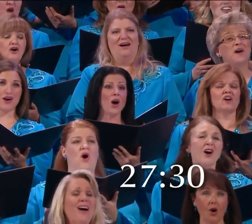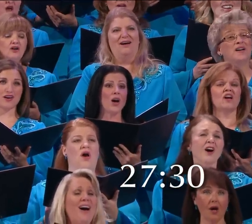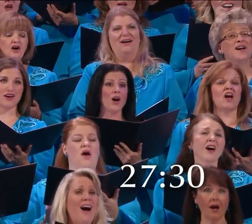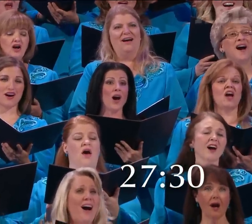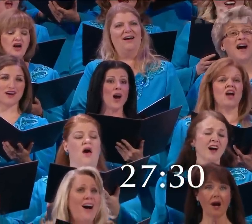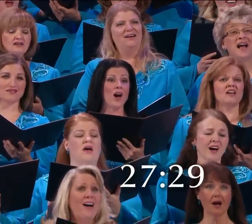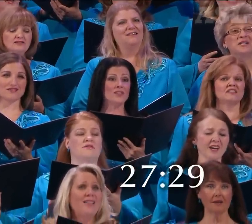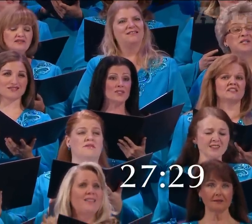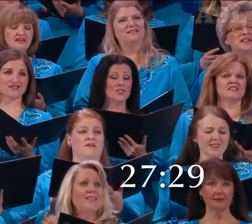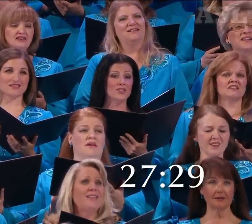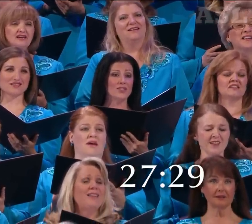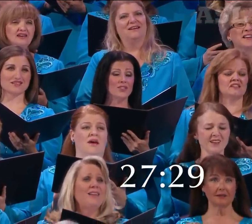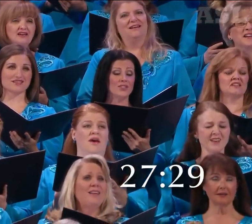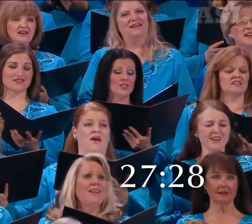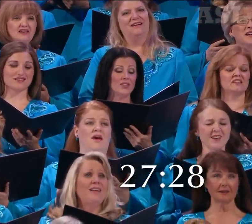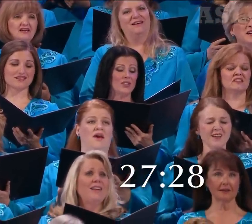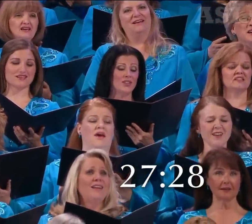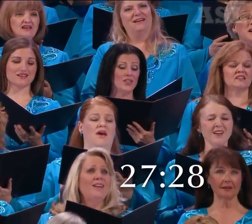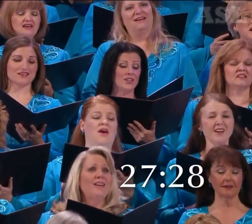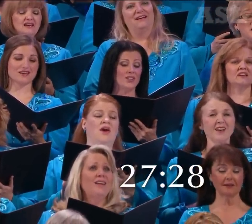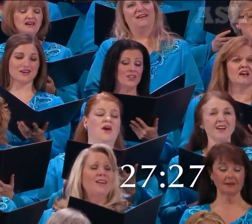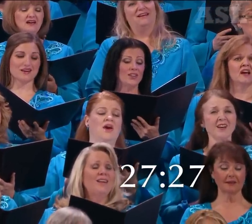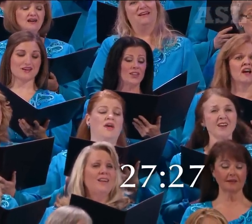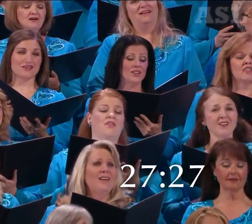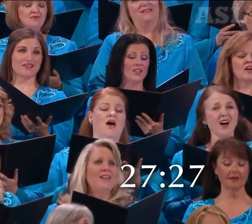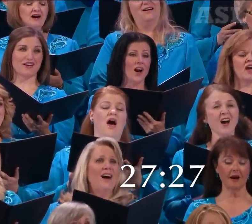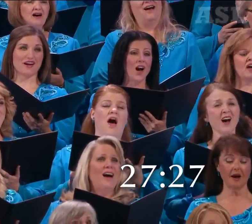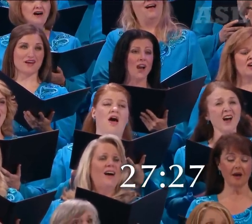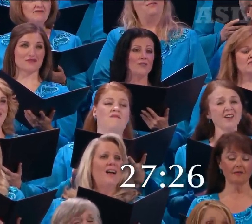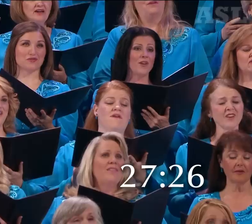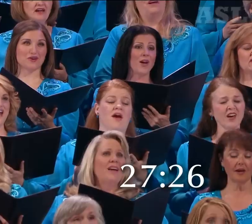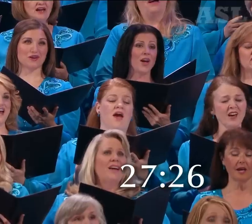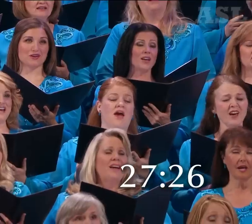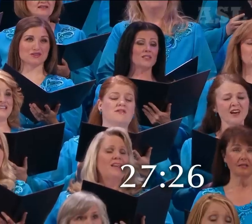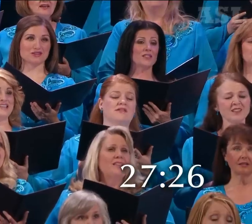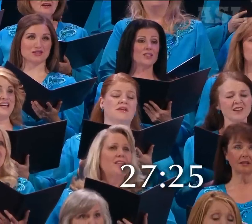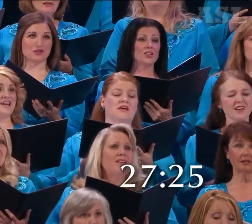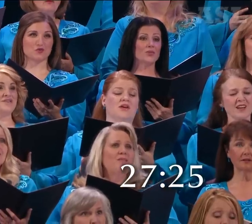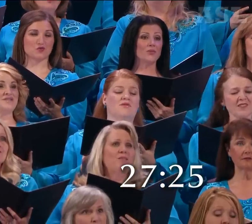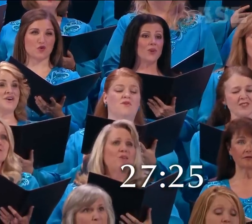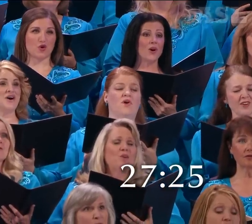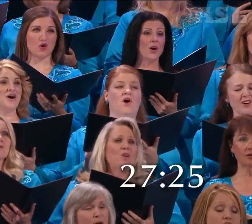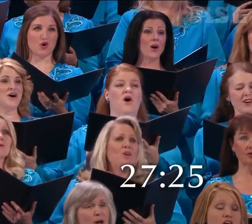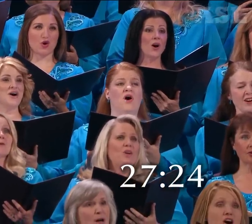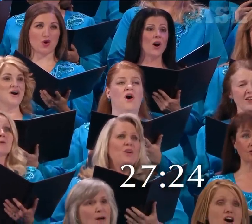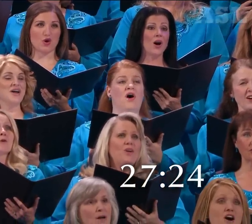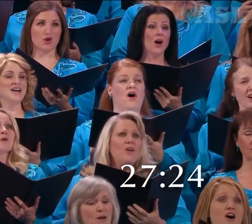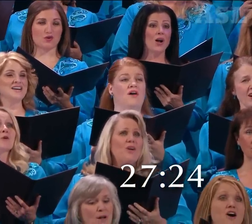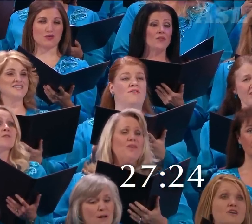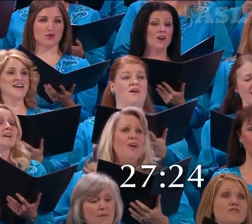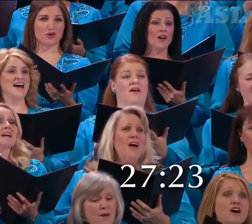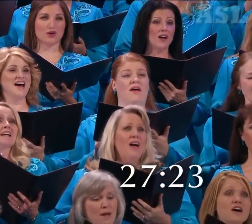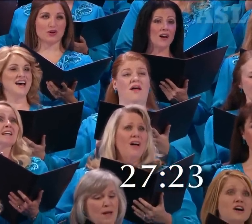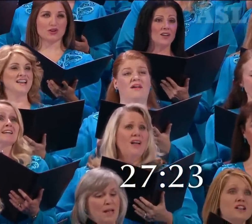THIS IS THE ENGLISH CLOSED CAPTION CHANNEL OF THE CHURCH OF JESUS CHRIST OF LATTER-DAY SAINTS.